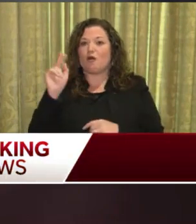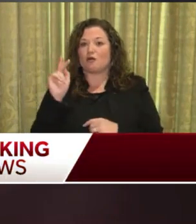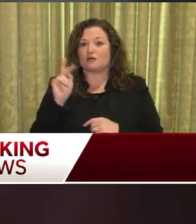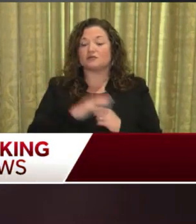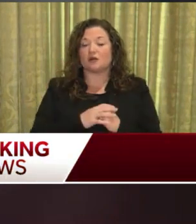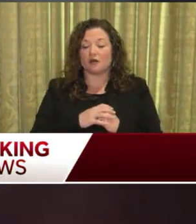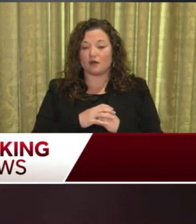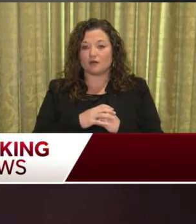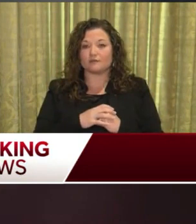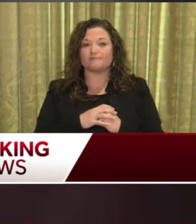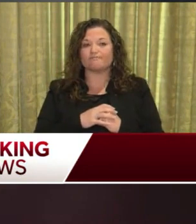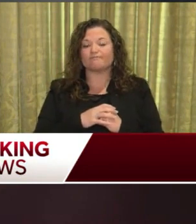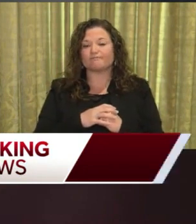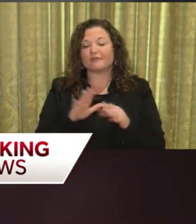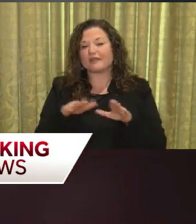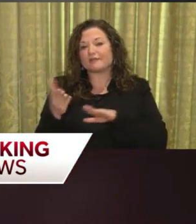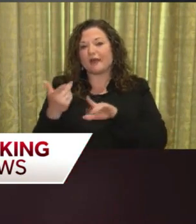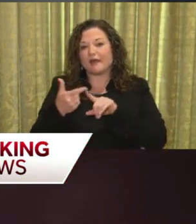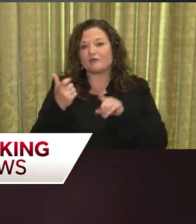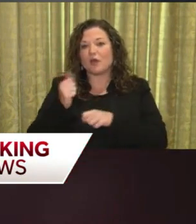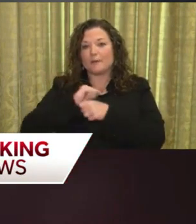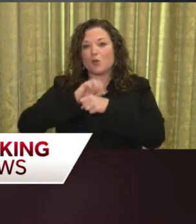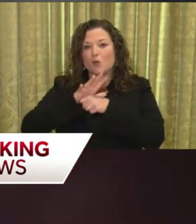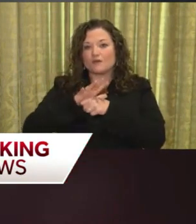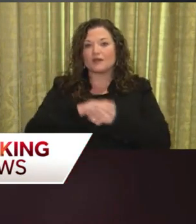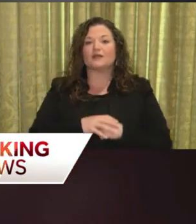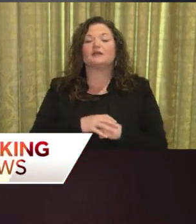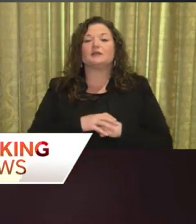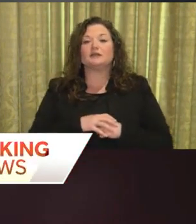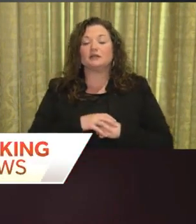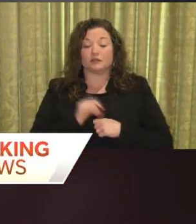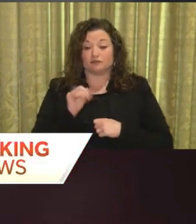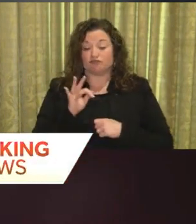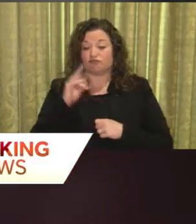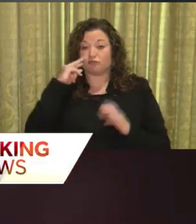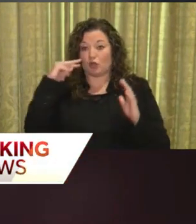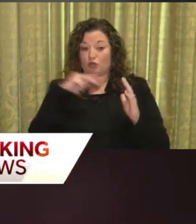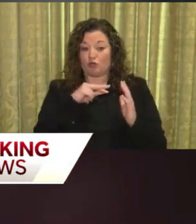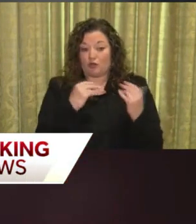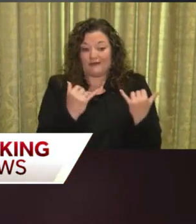OUR ACTIVE CESAS HAVE GONE DOWN SOMEUR O DEATHS ARE SIXTH